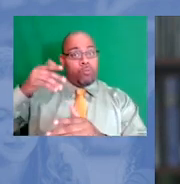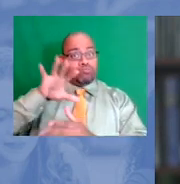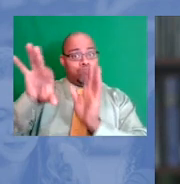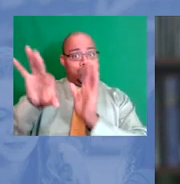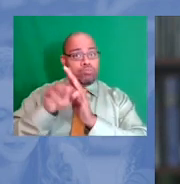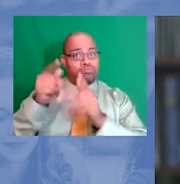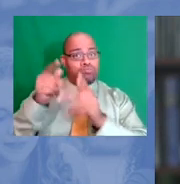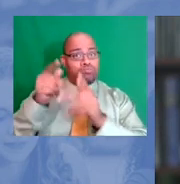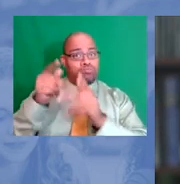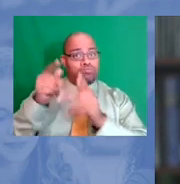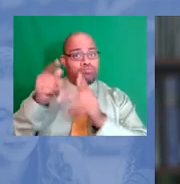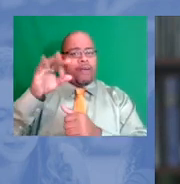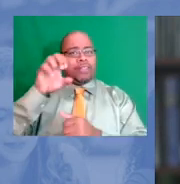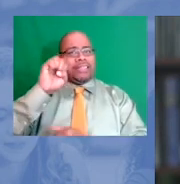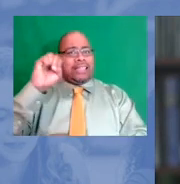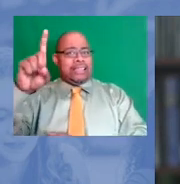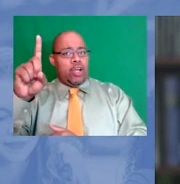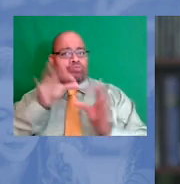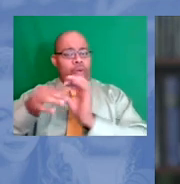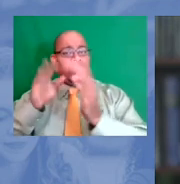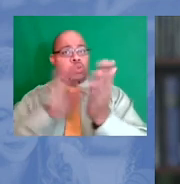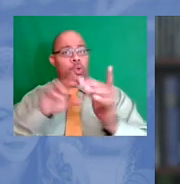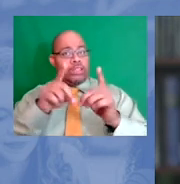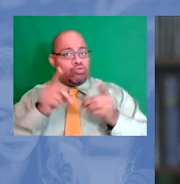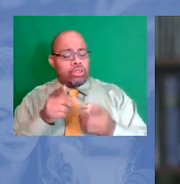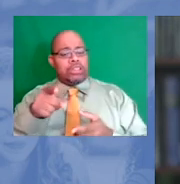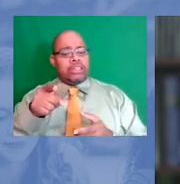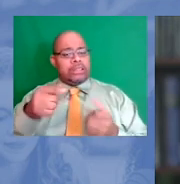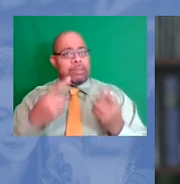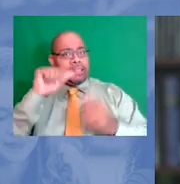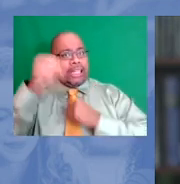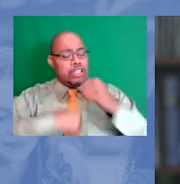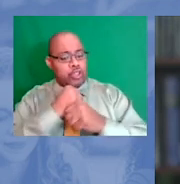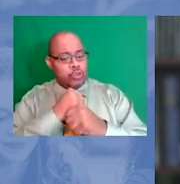SAN DIEGO UNIFIED SCHOOL DISTRICT SHE SPENT TEN YEARS IN ONE OF THE CITY'S MOST ETHNICALLY